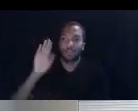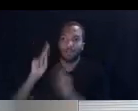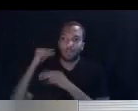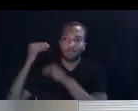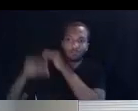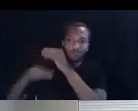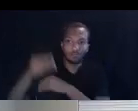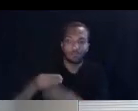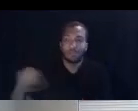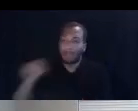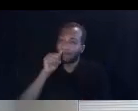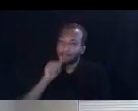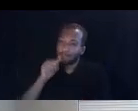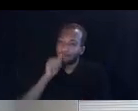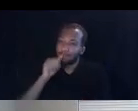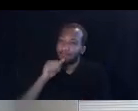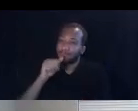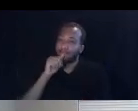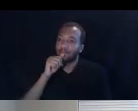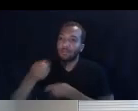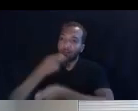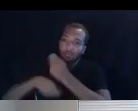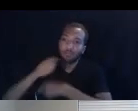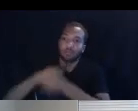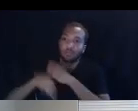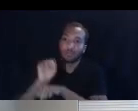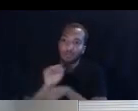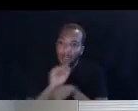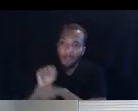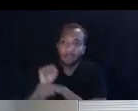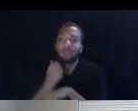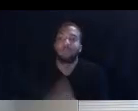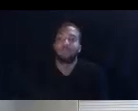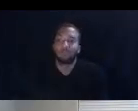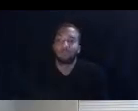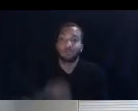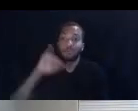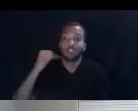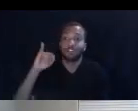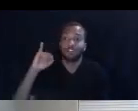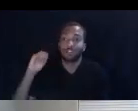of the transatlantic trafficking of their people, chattel slavery, Jim Crow, and repressive laws,